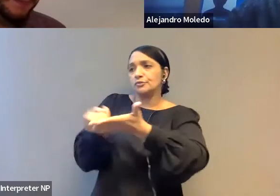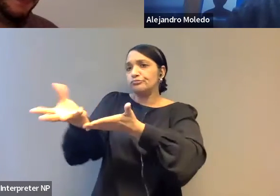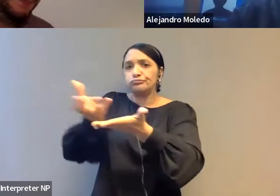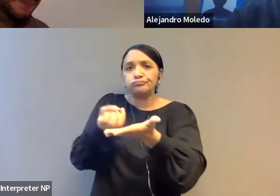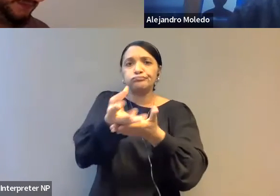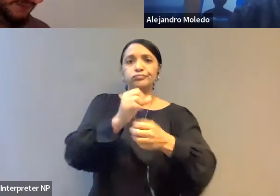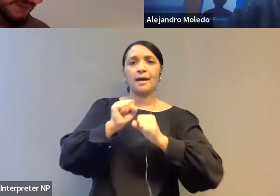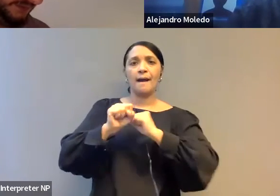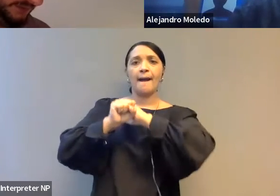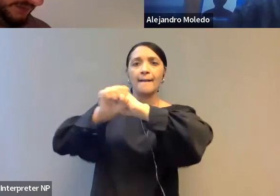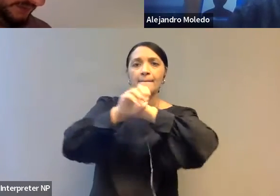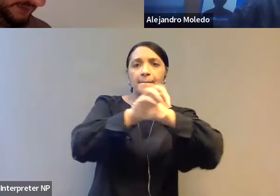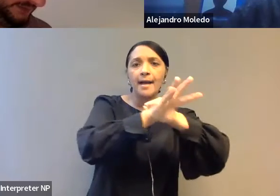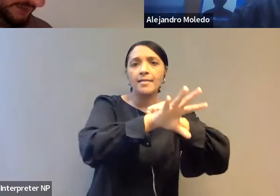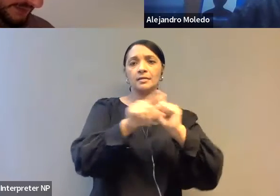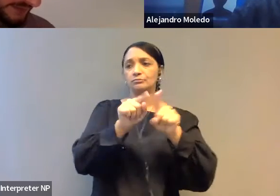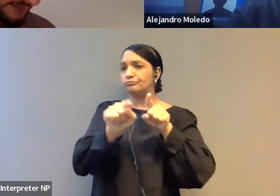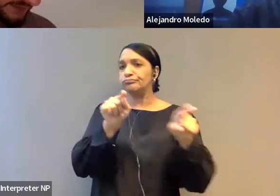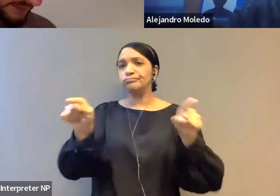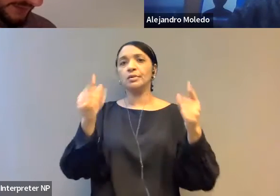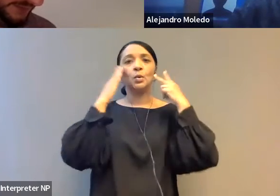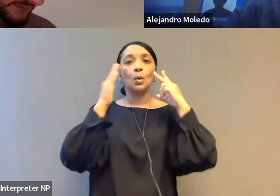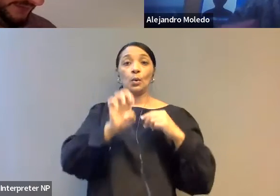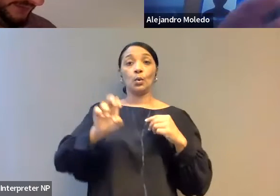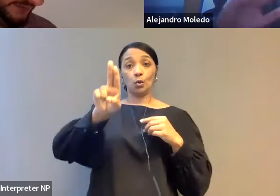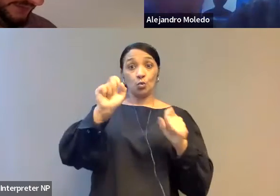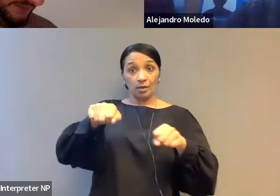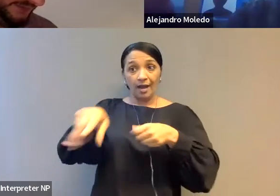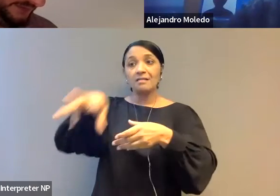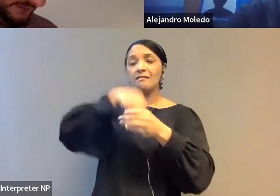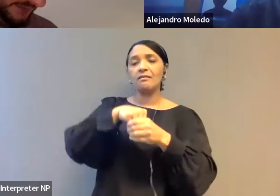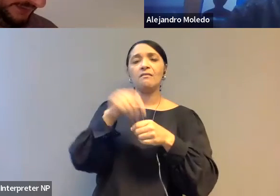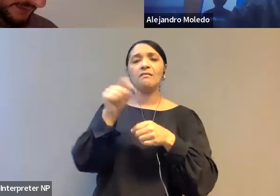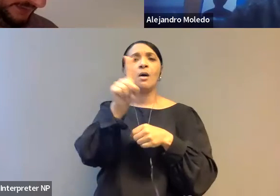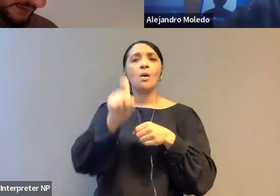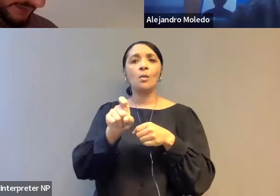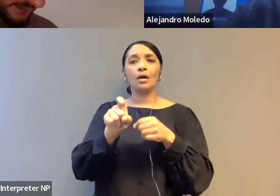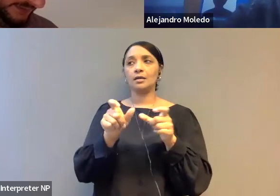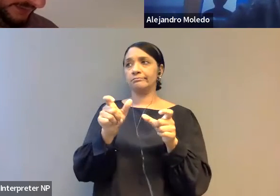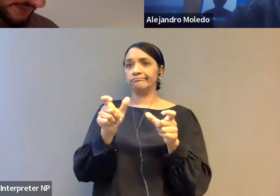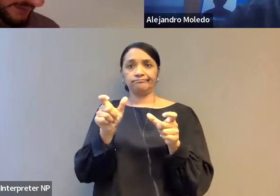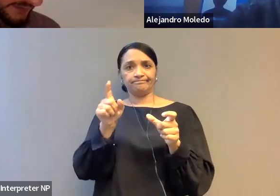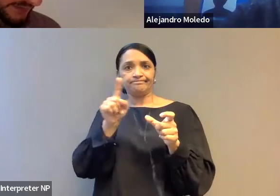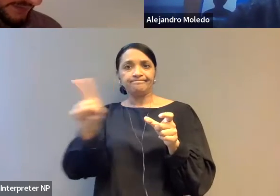that we want the EU to get involved as well, not to leave this task just to member states,